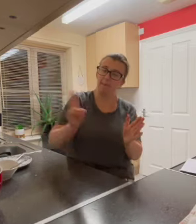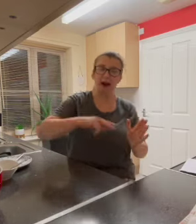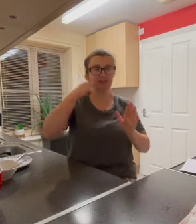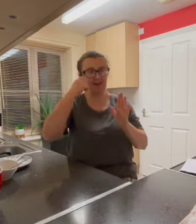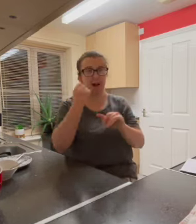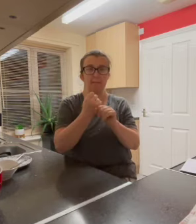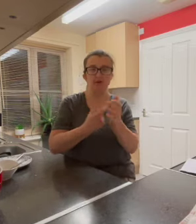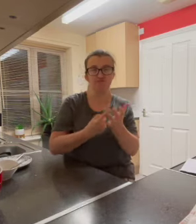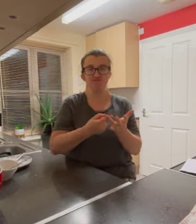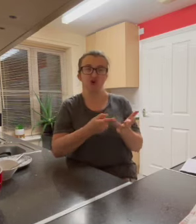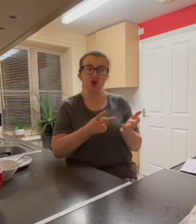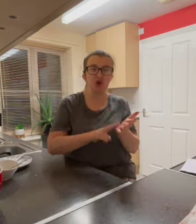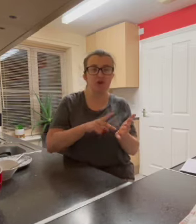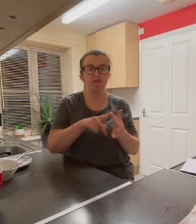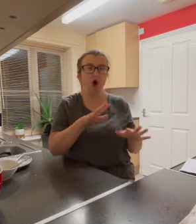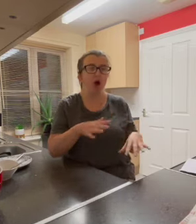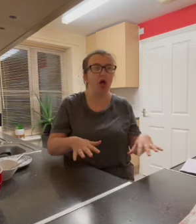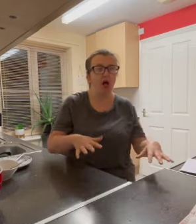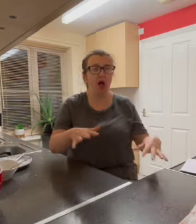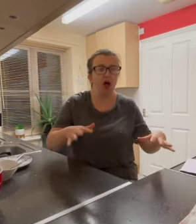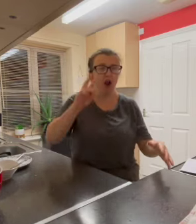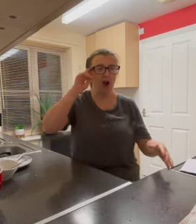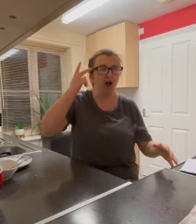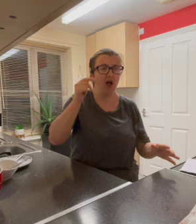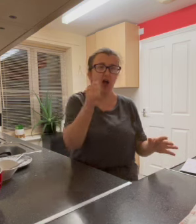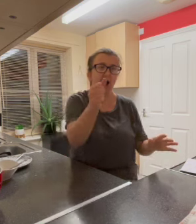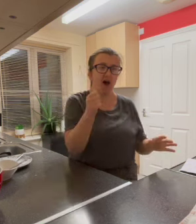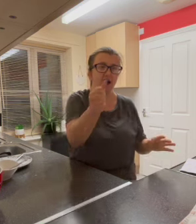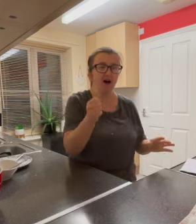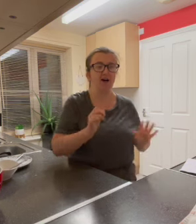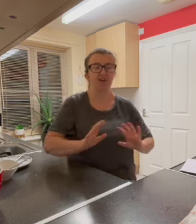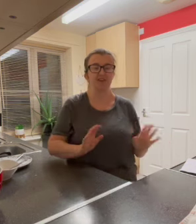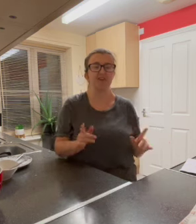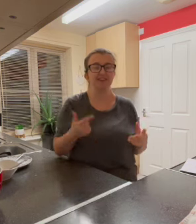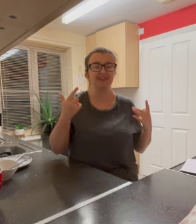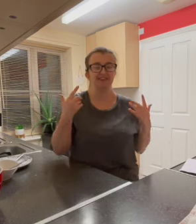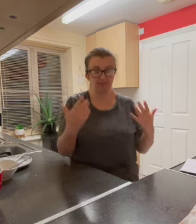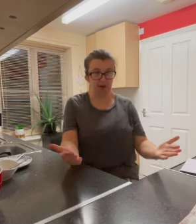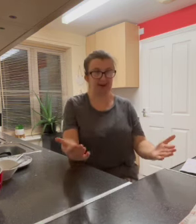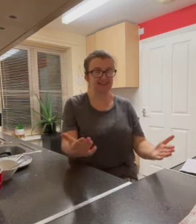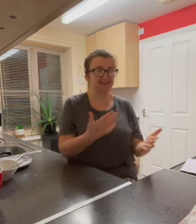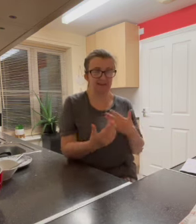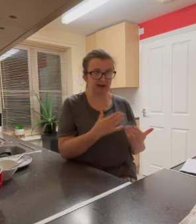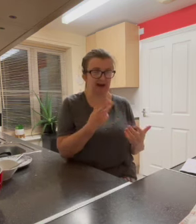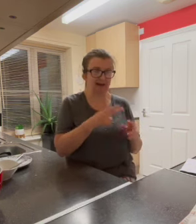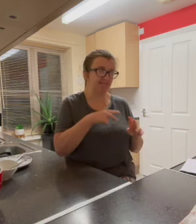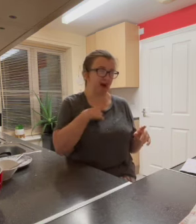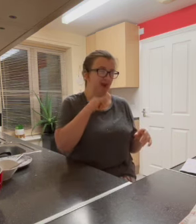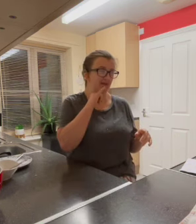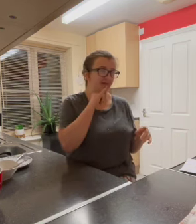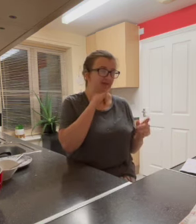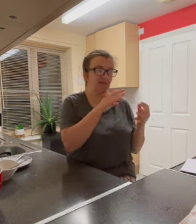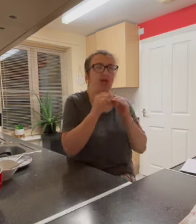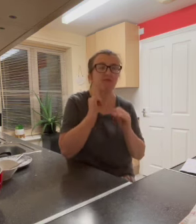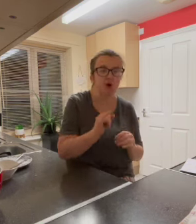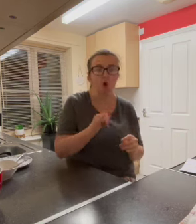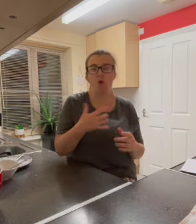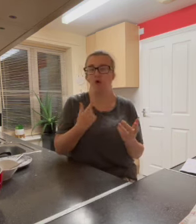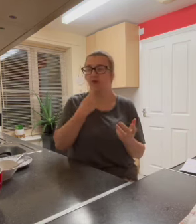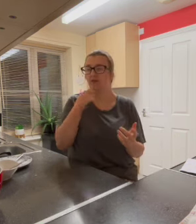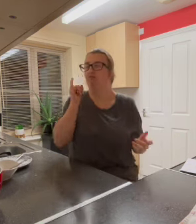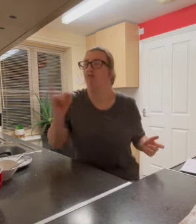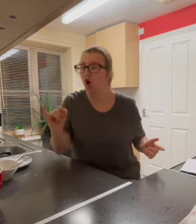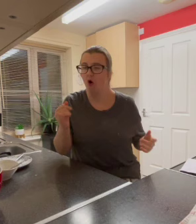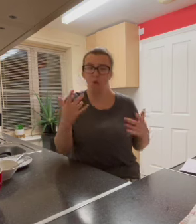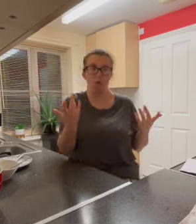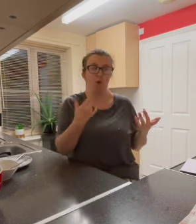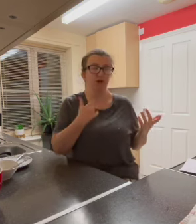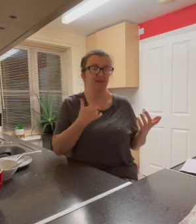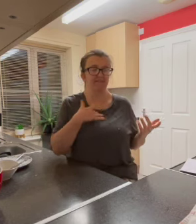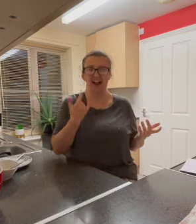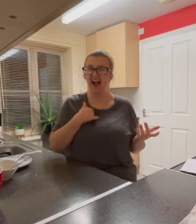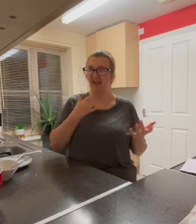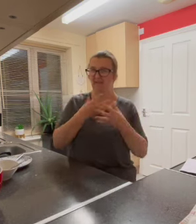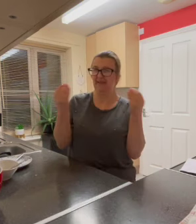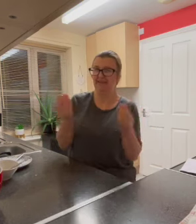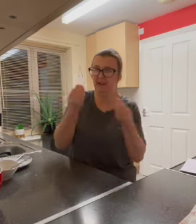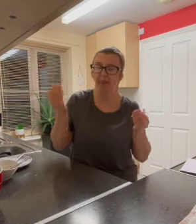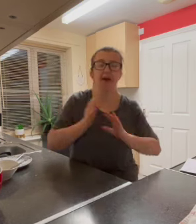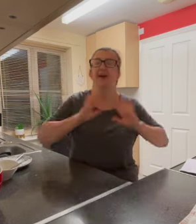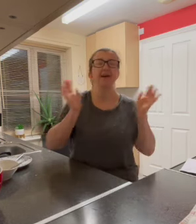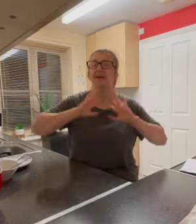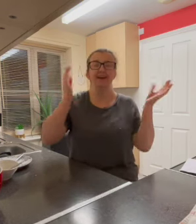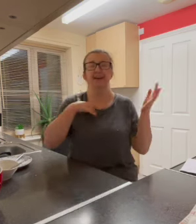and get back into filming groove without touching my phone and not worries if I signed wrong, say something wrong or missed something...